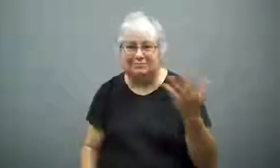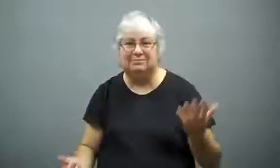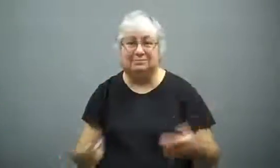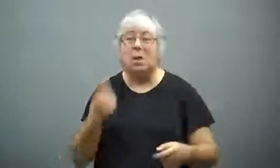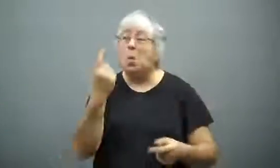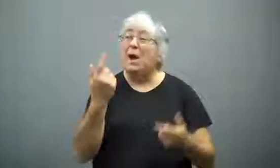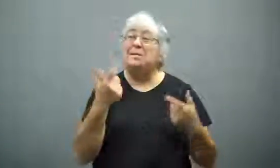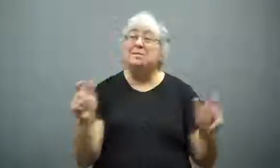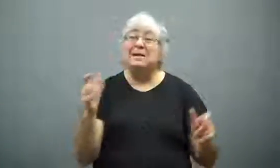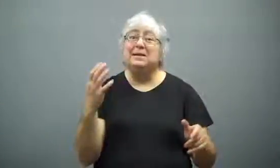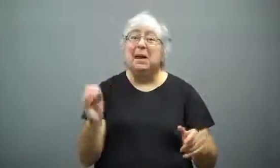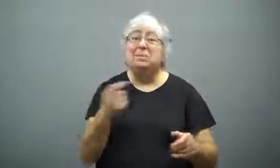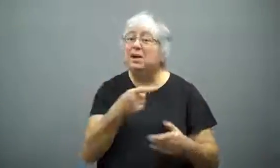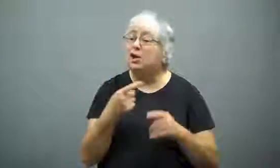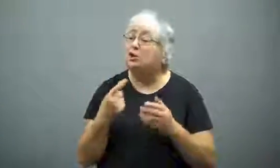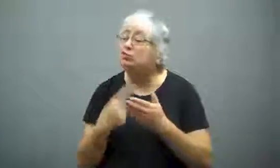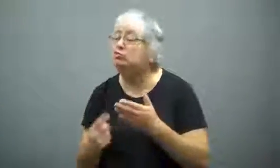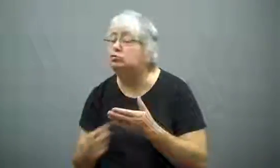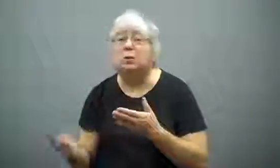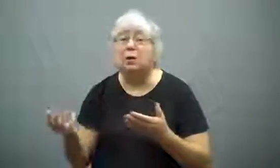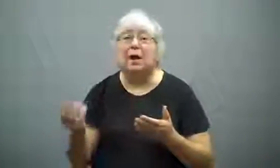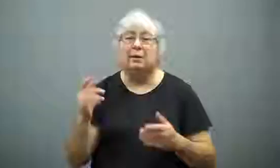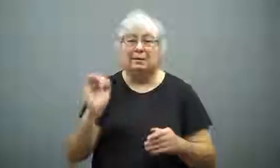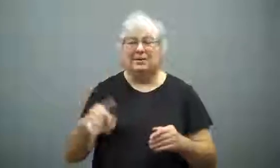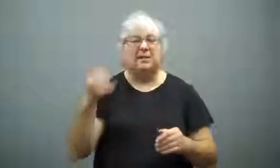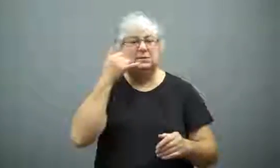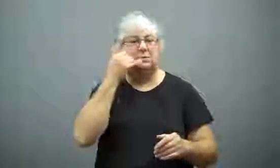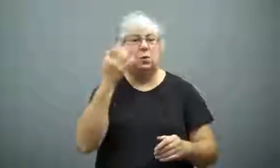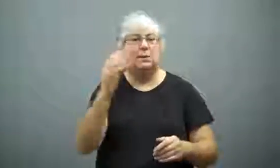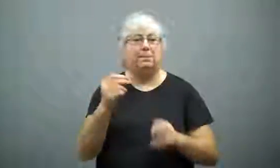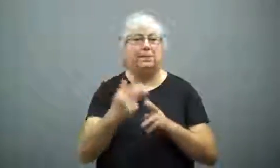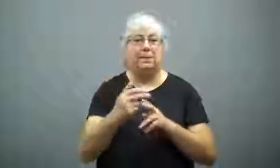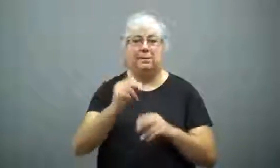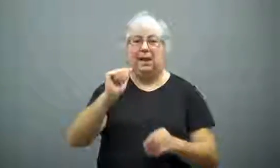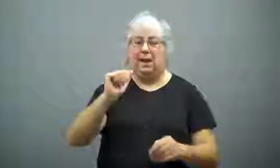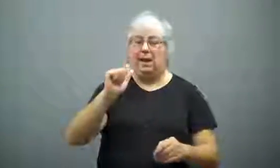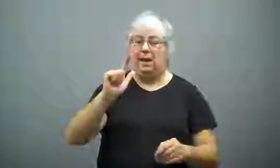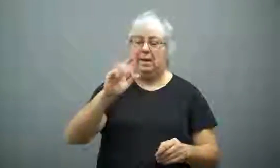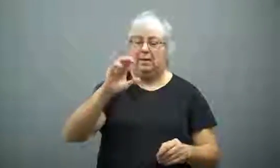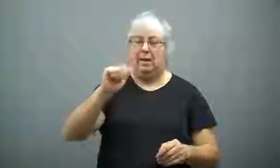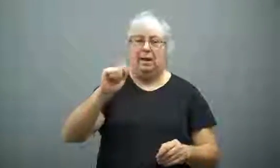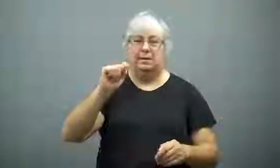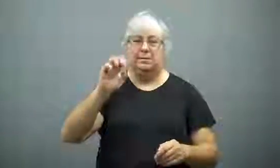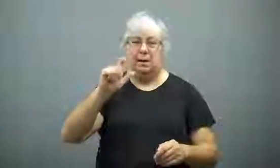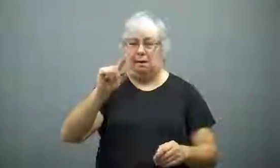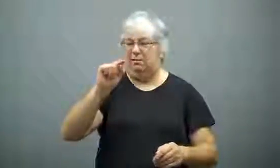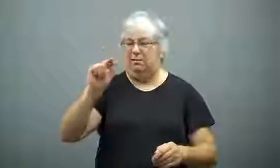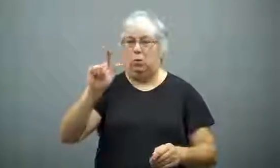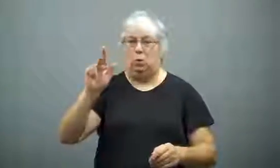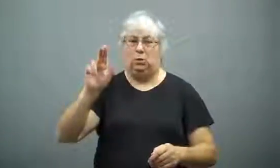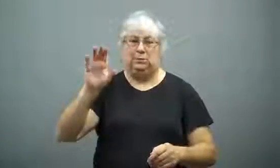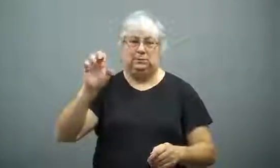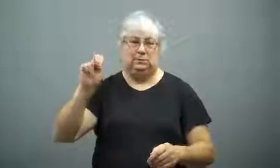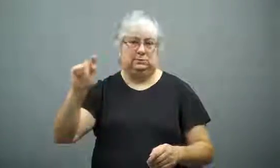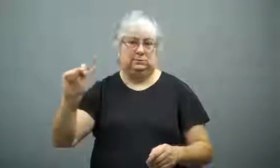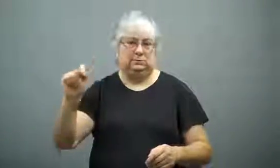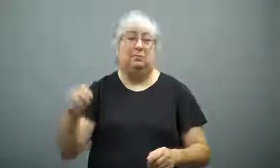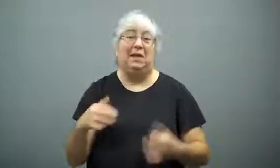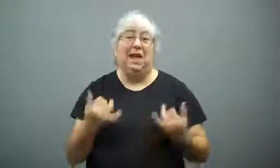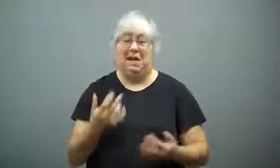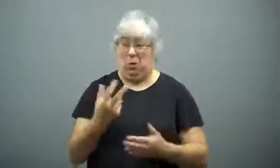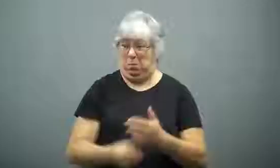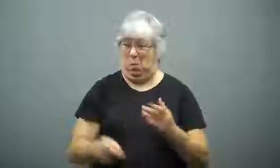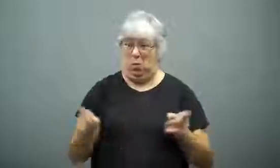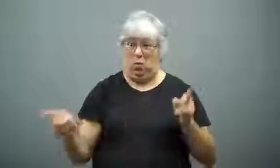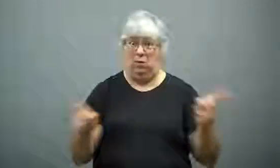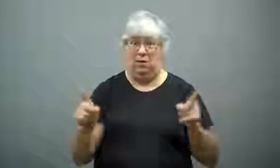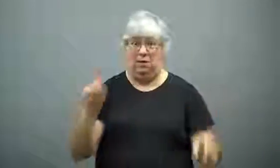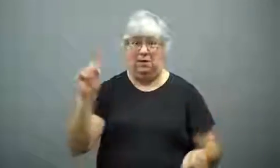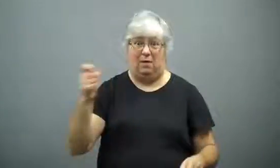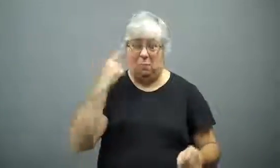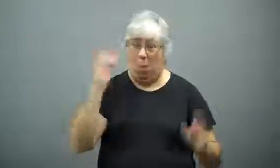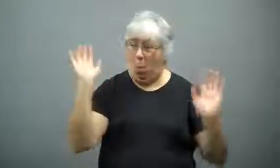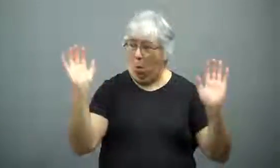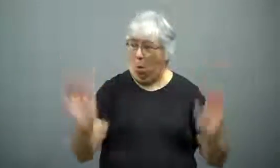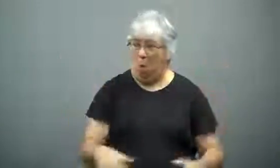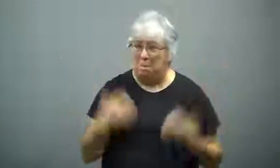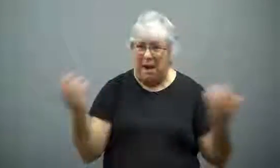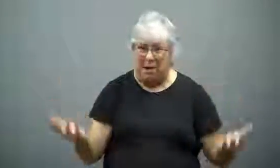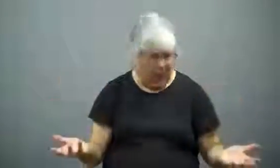One such company was the phone company, Alcatel-Lucent.